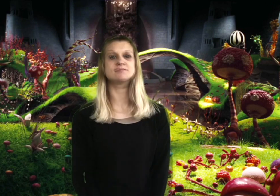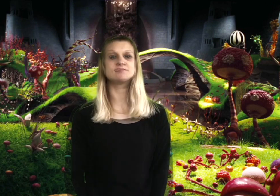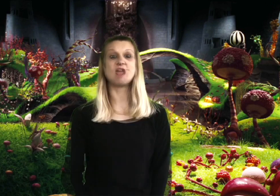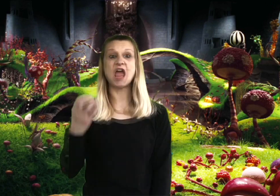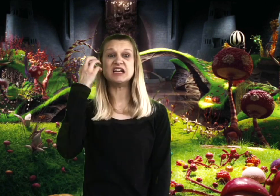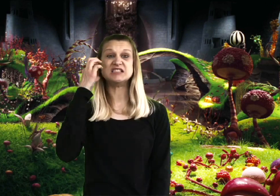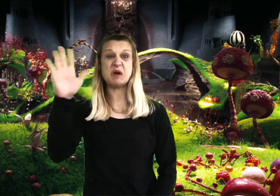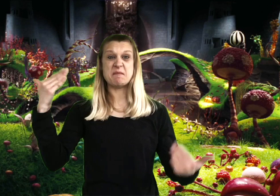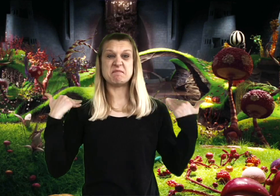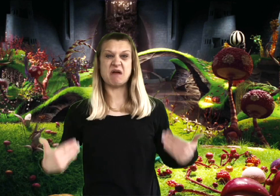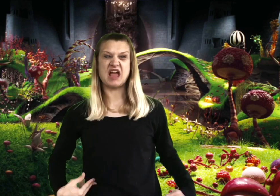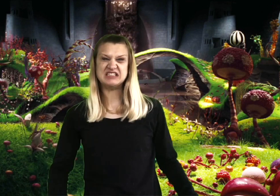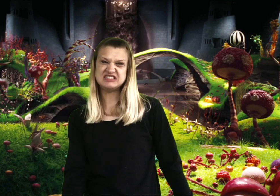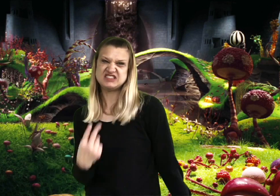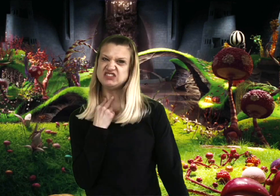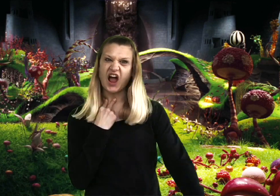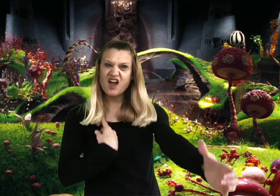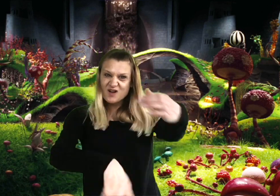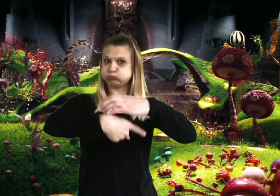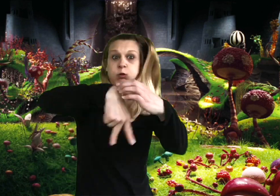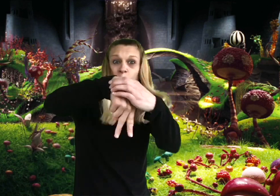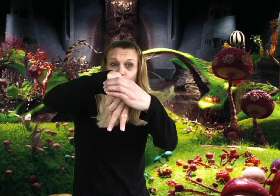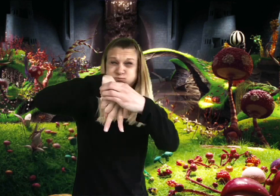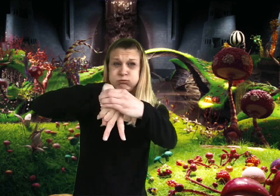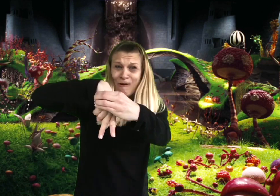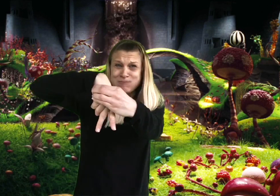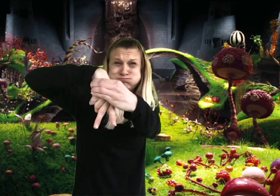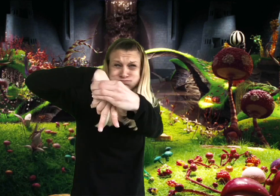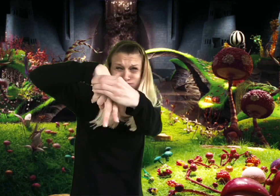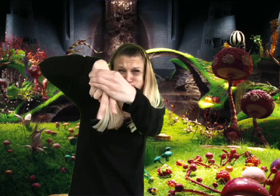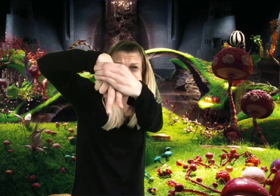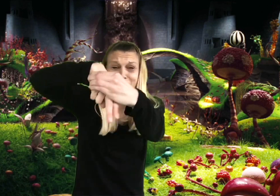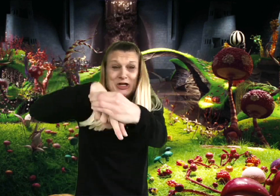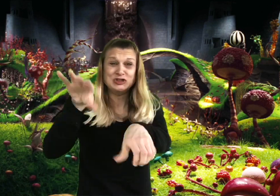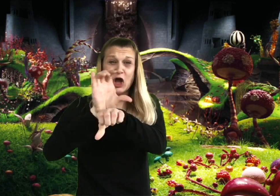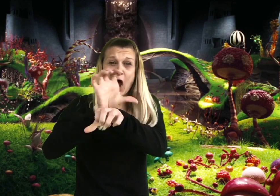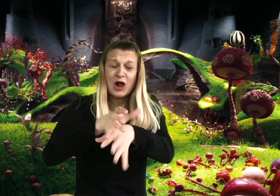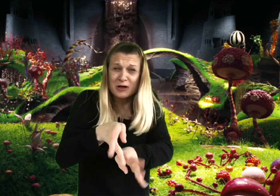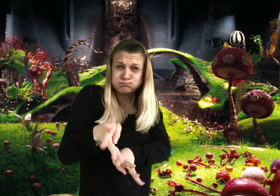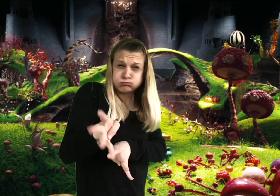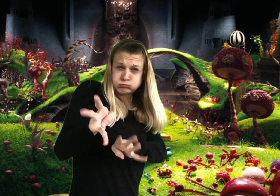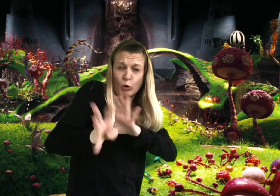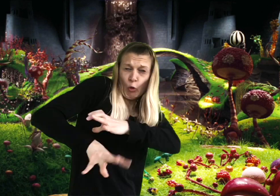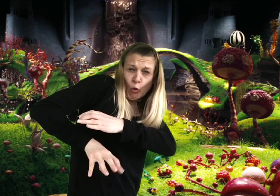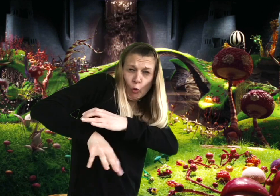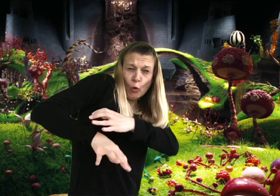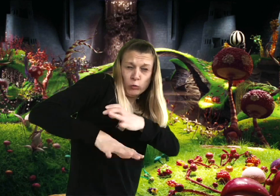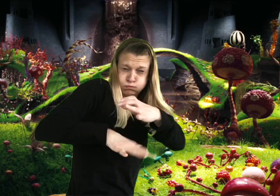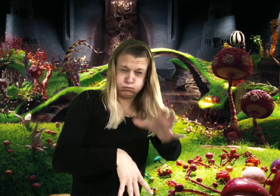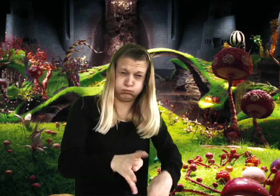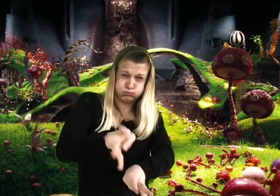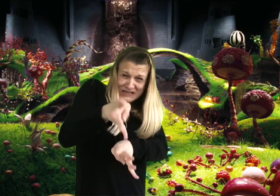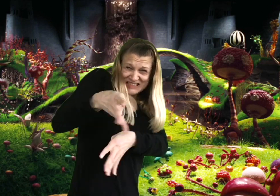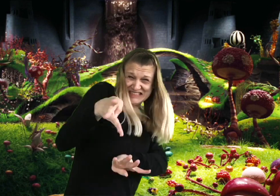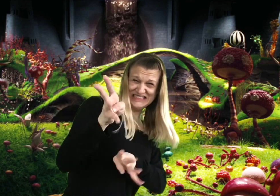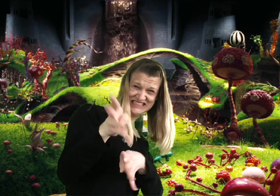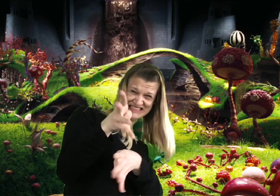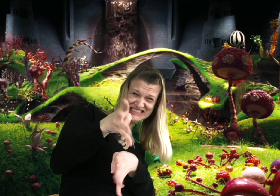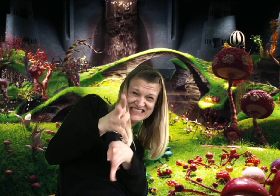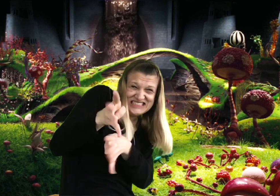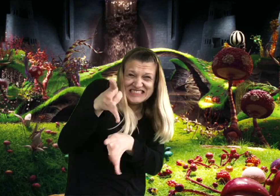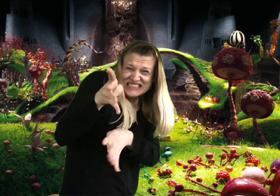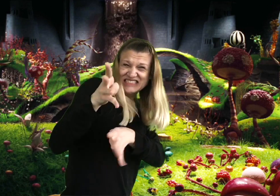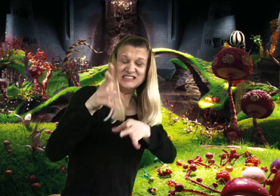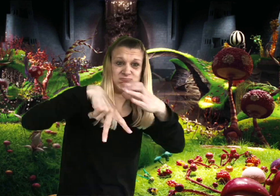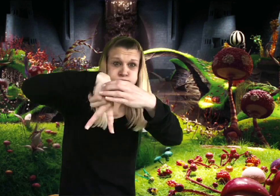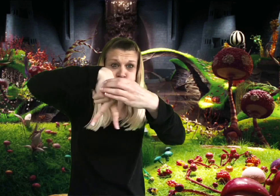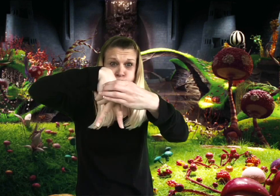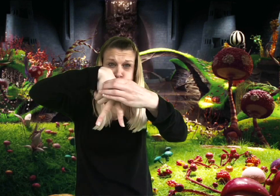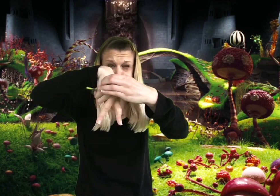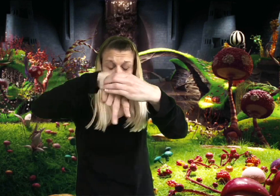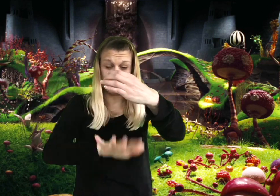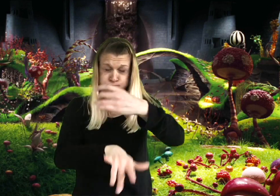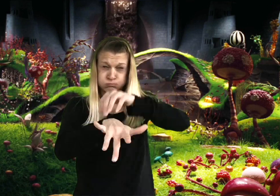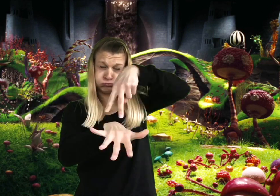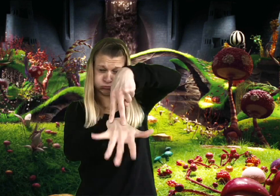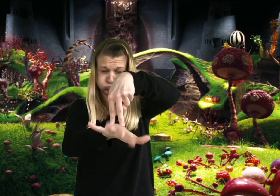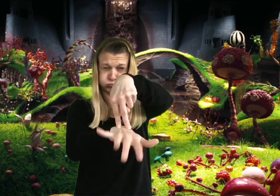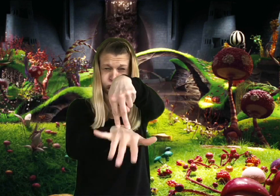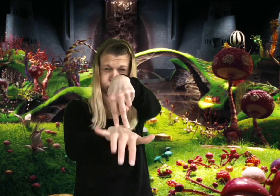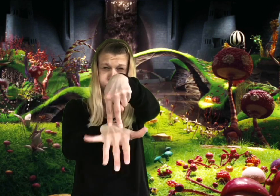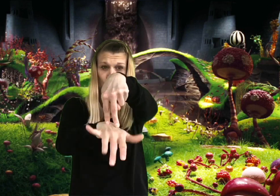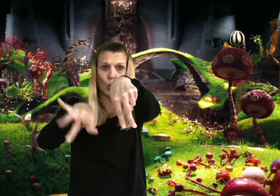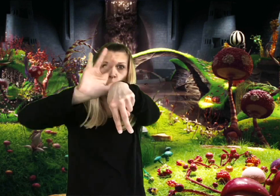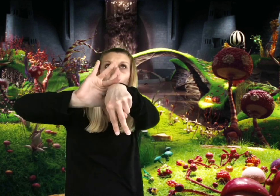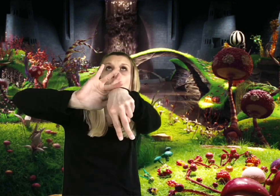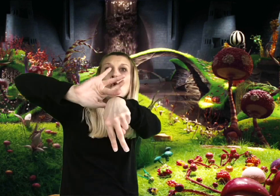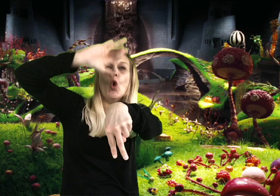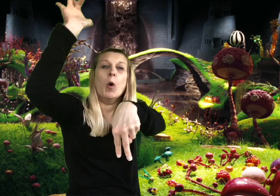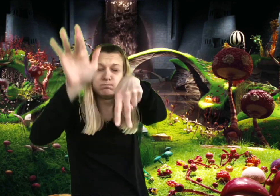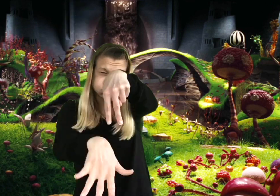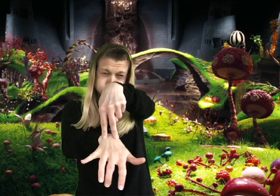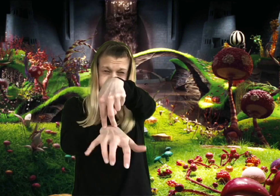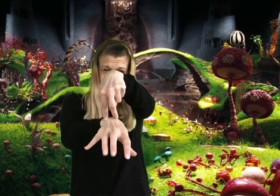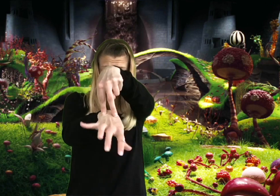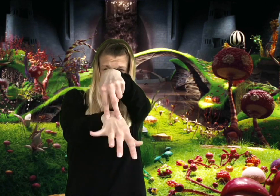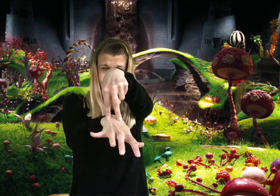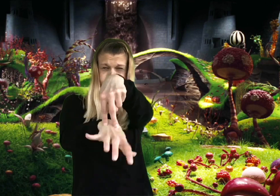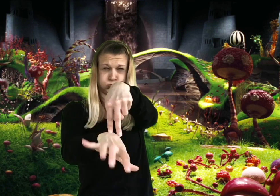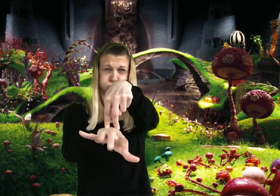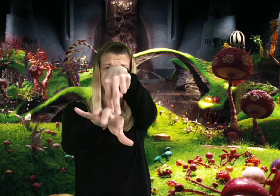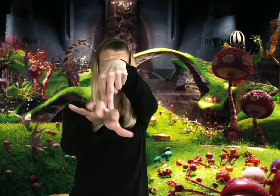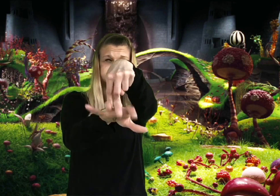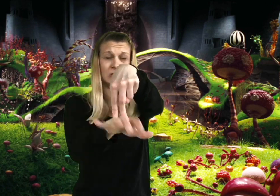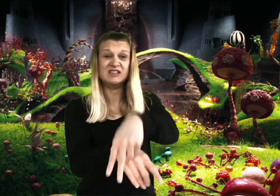The watchers below could see the chocolate swishing around the boy in the pipe.